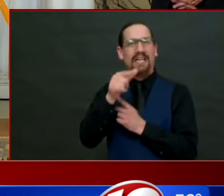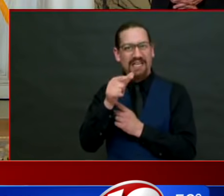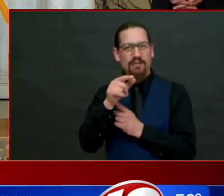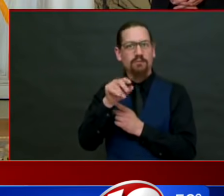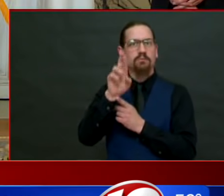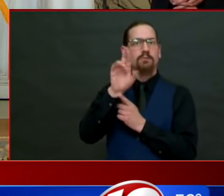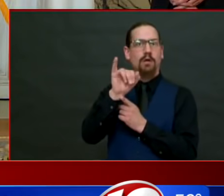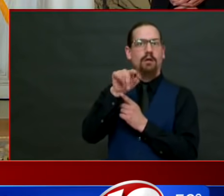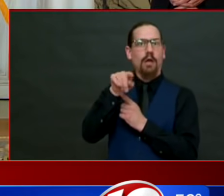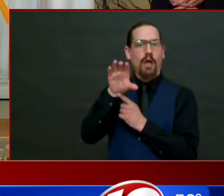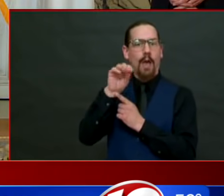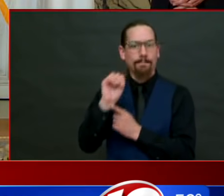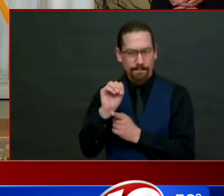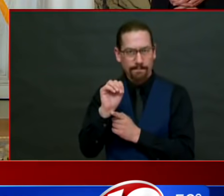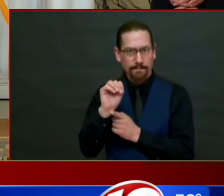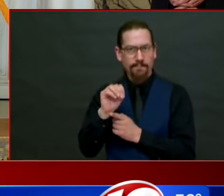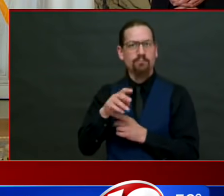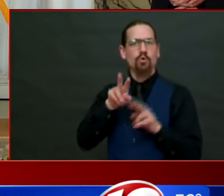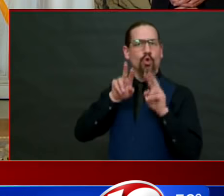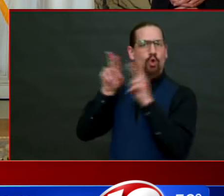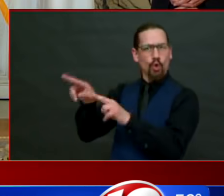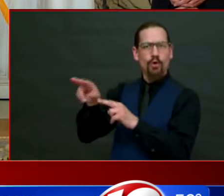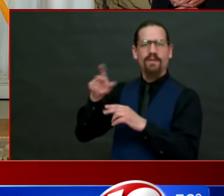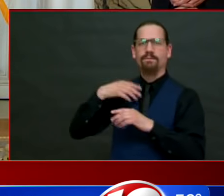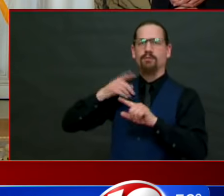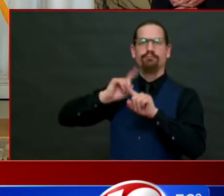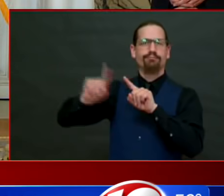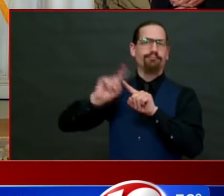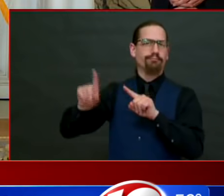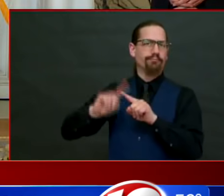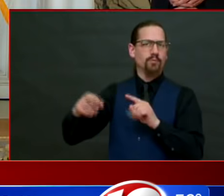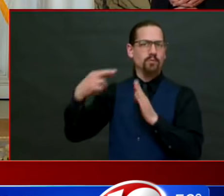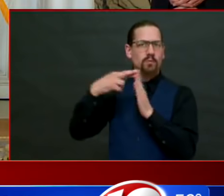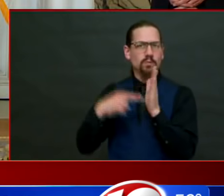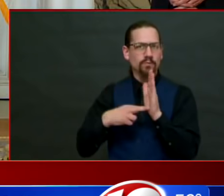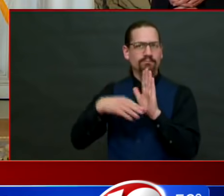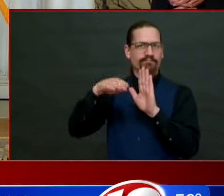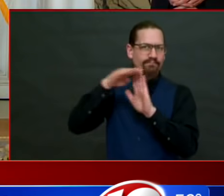AVAILABLE TOMORROW. THAT IS THE WAY WE ARE GOING TO